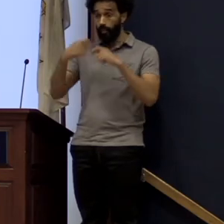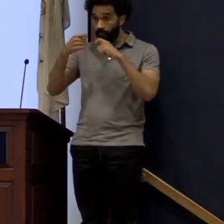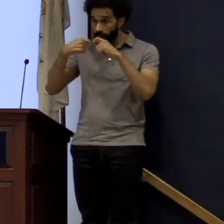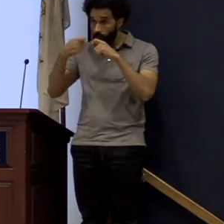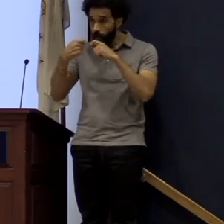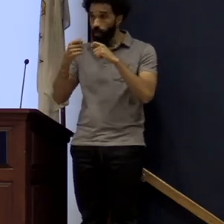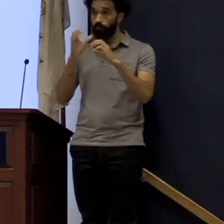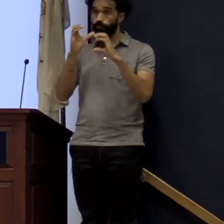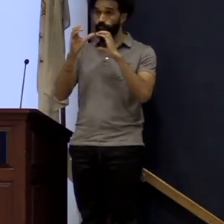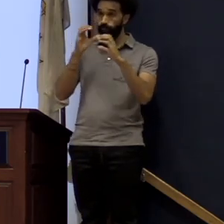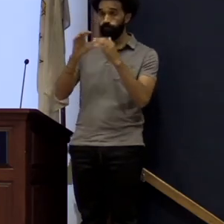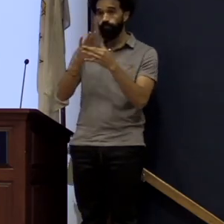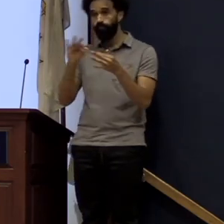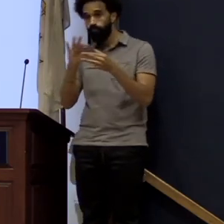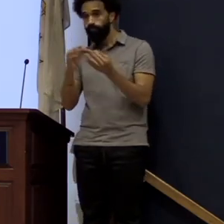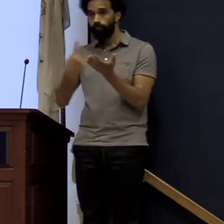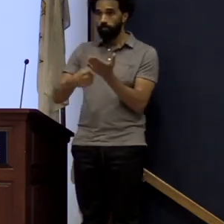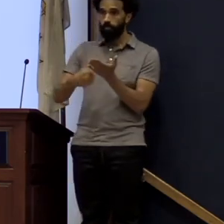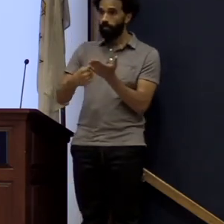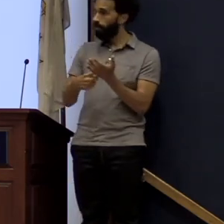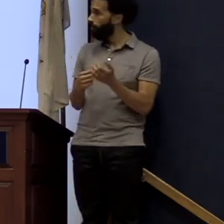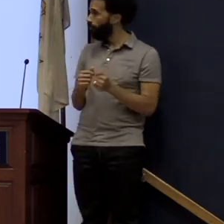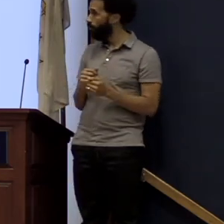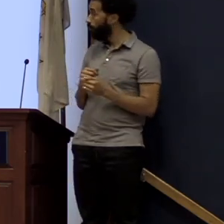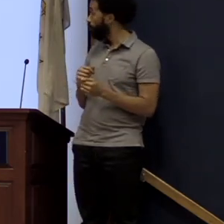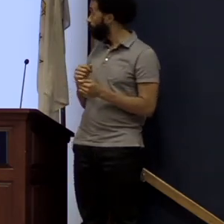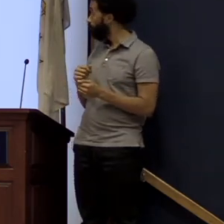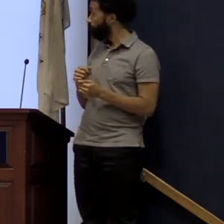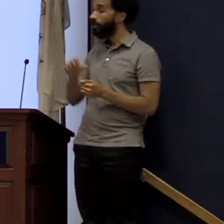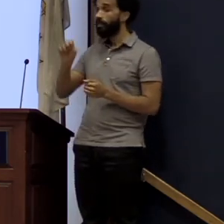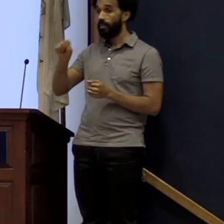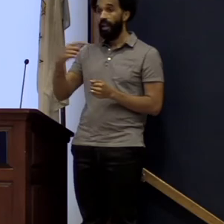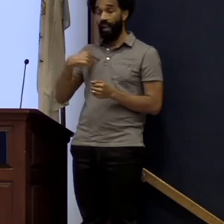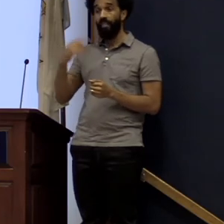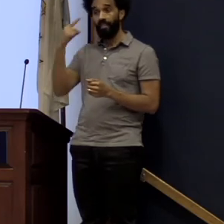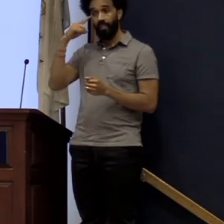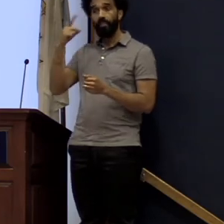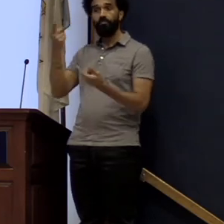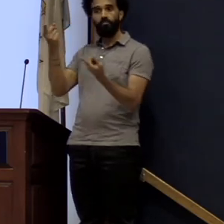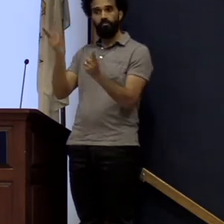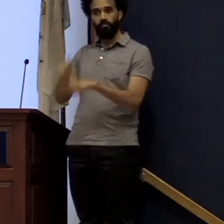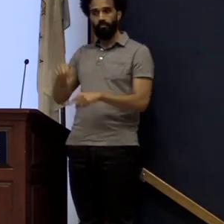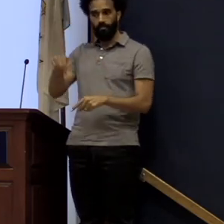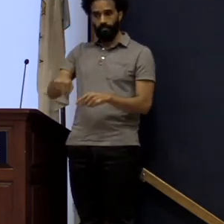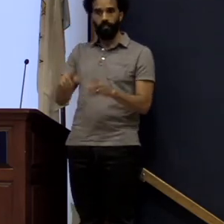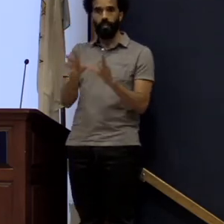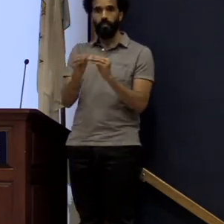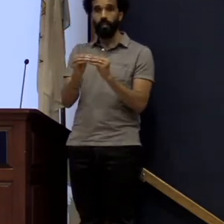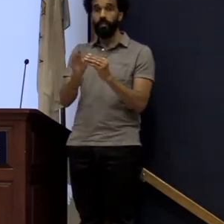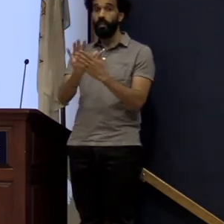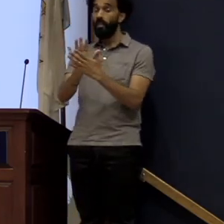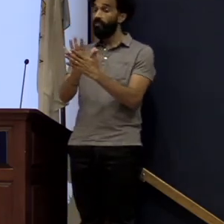So I think this ties in really really well with this conference so that the videos were called Creating With The Kids